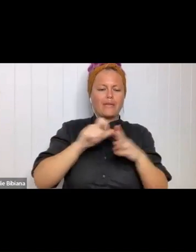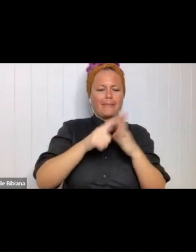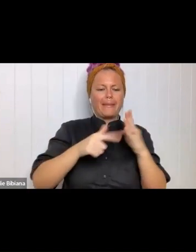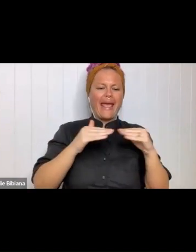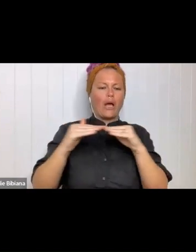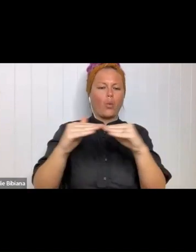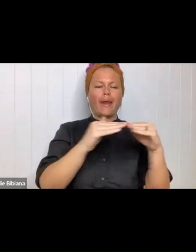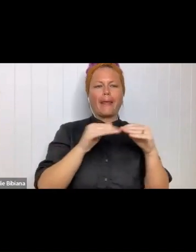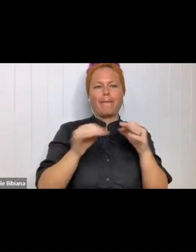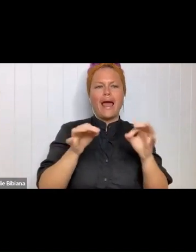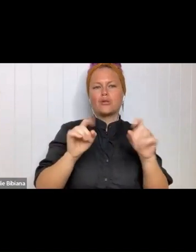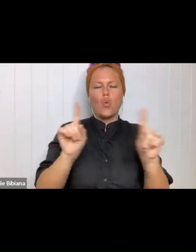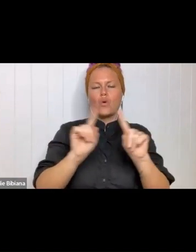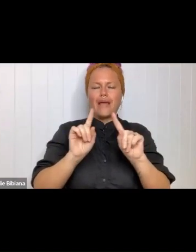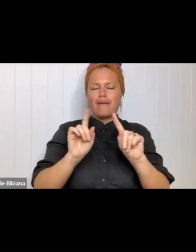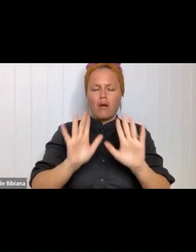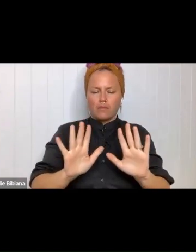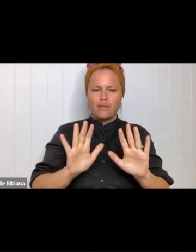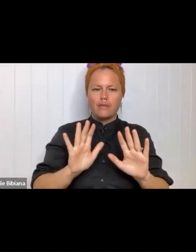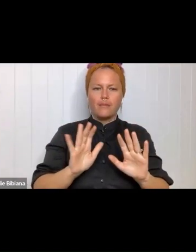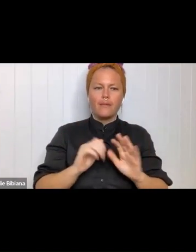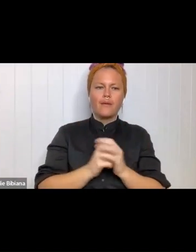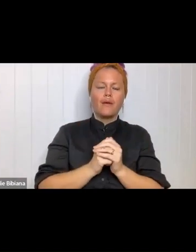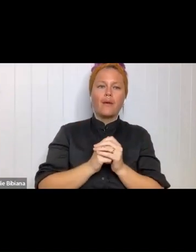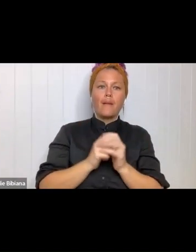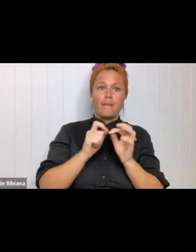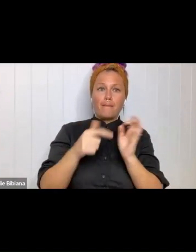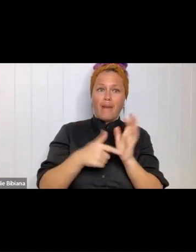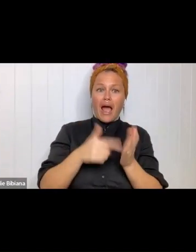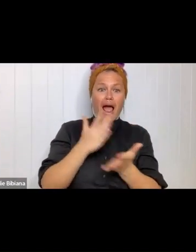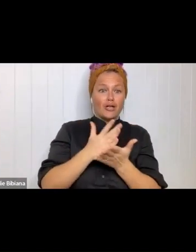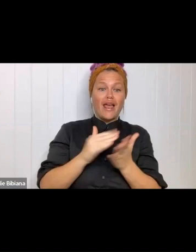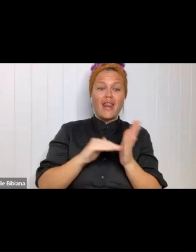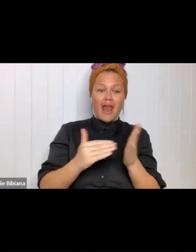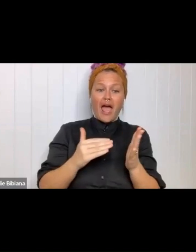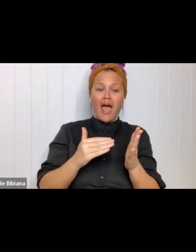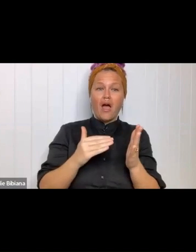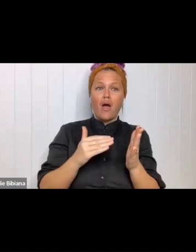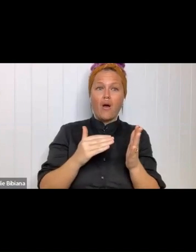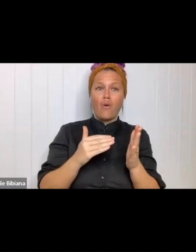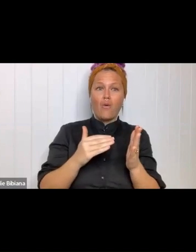it might be. But actually, we are I'm very present in that